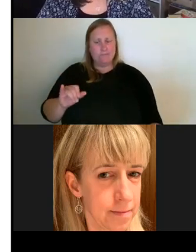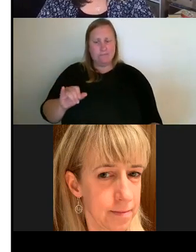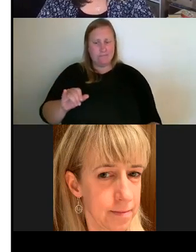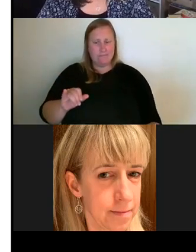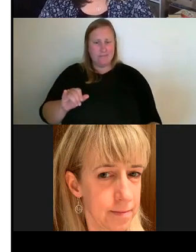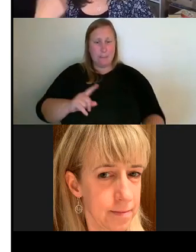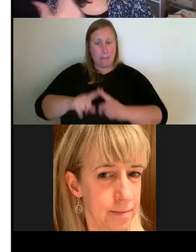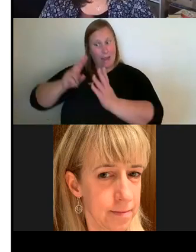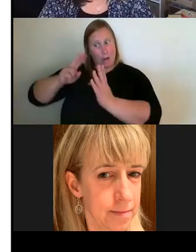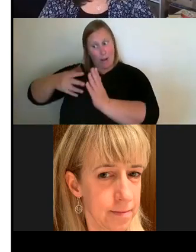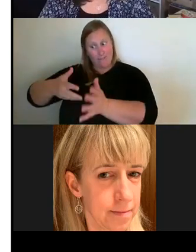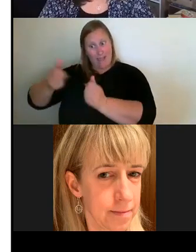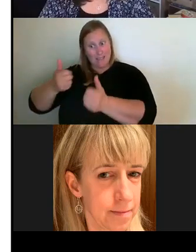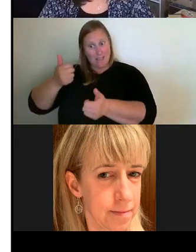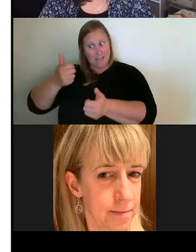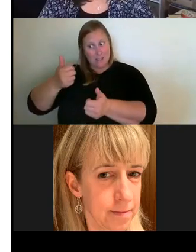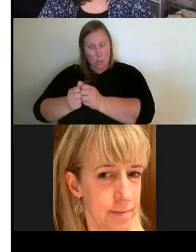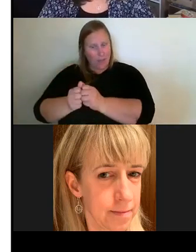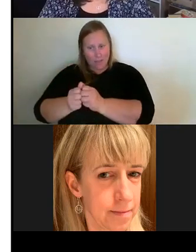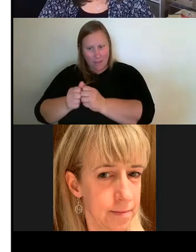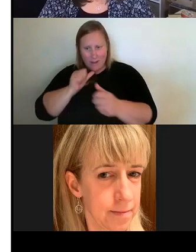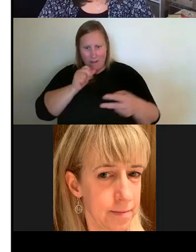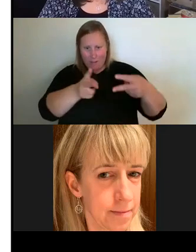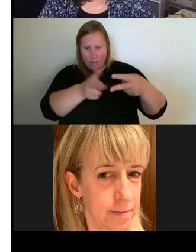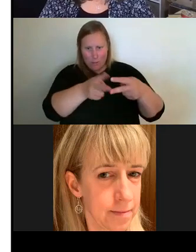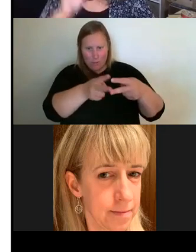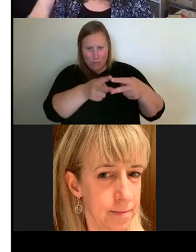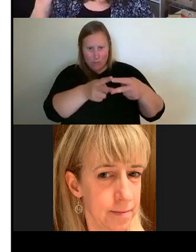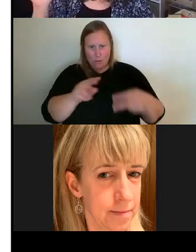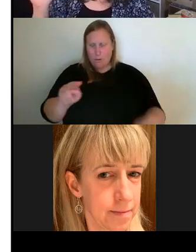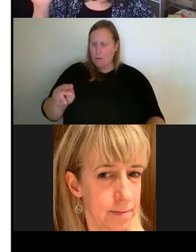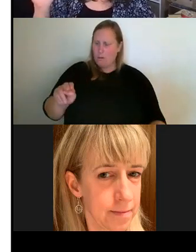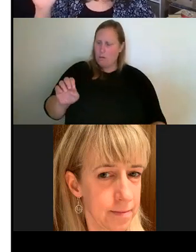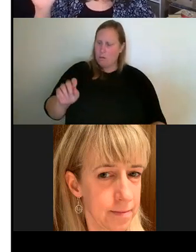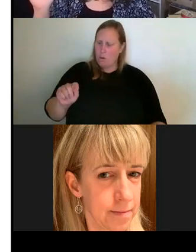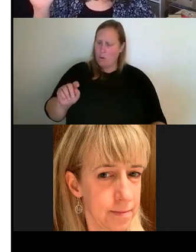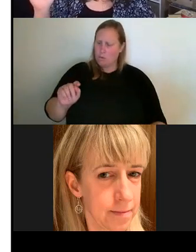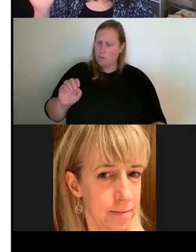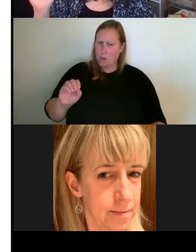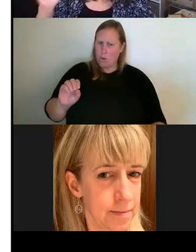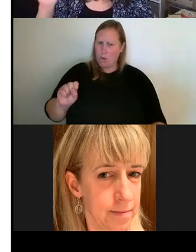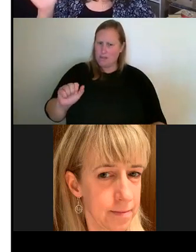with with the most comprehension. Noto Sans, which I never heard of before or used